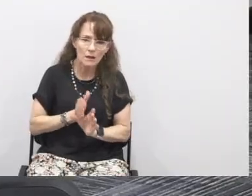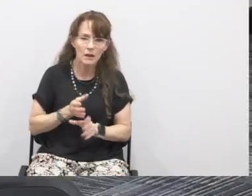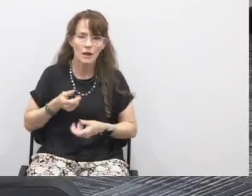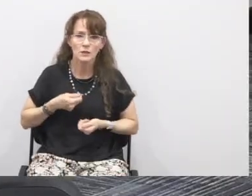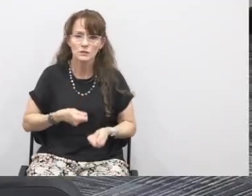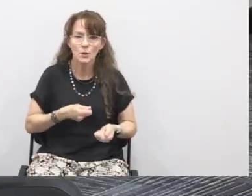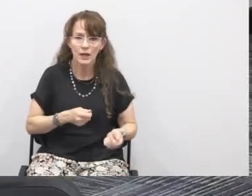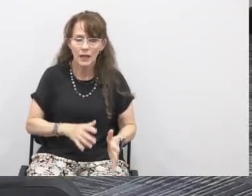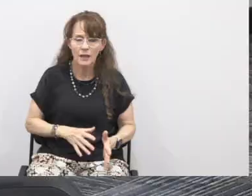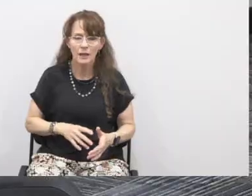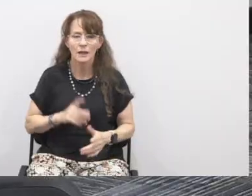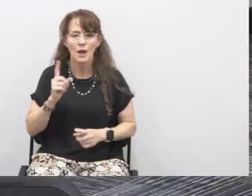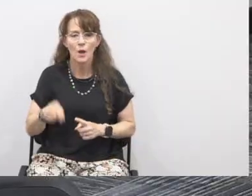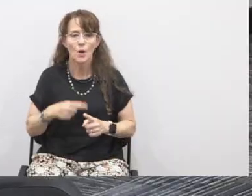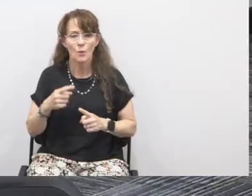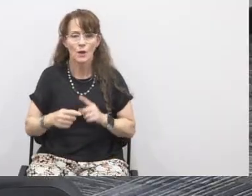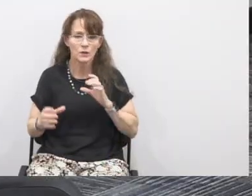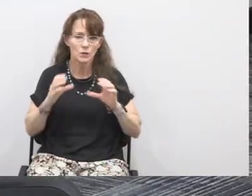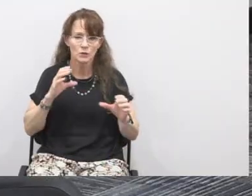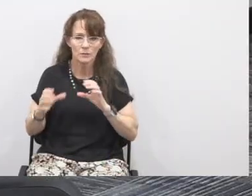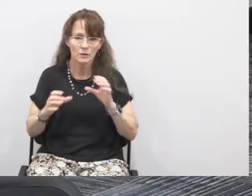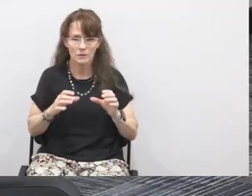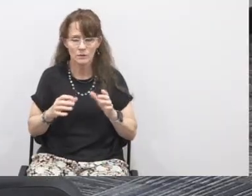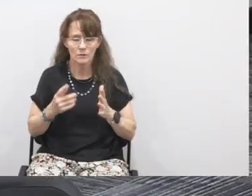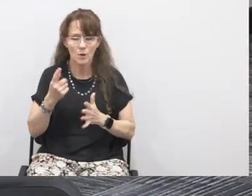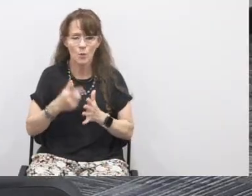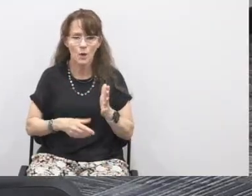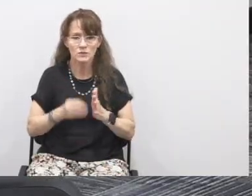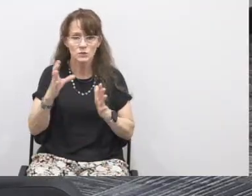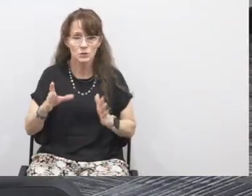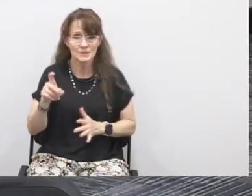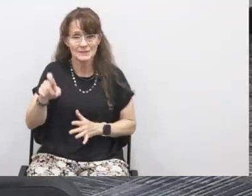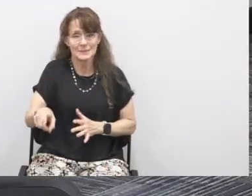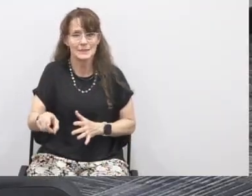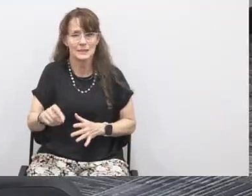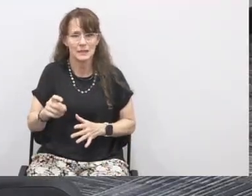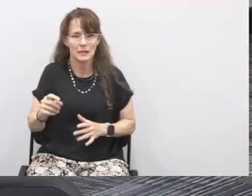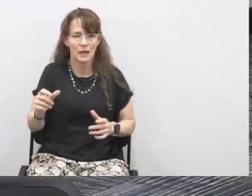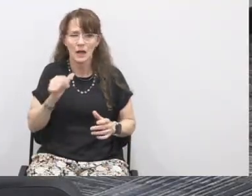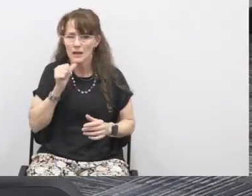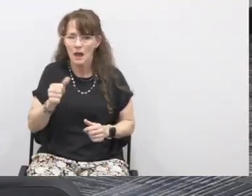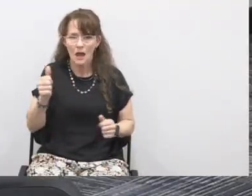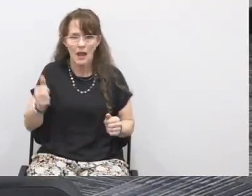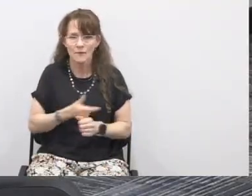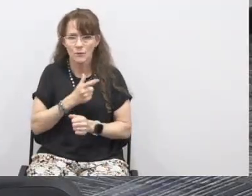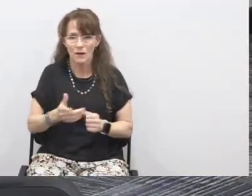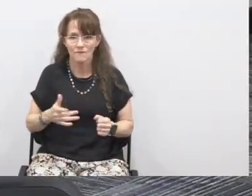When you are communicating about what students need, not everyone feels comfortable with their classroom teacher that they wanna talk to.